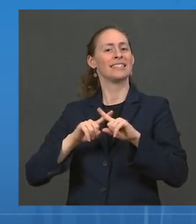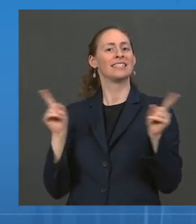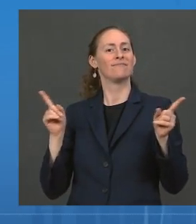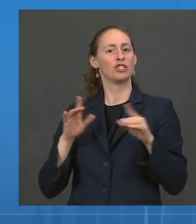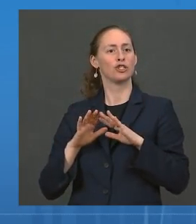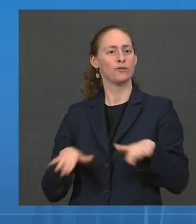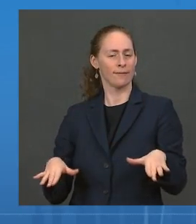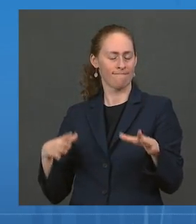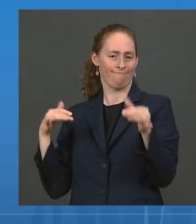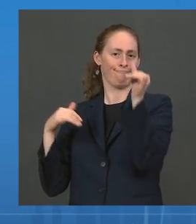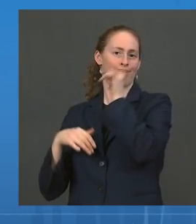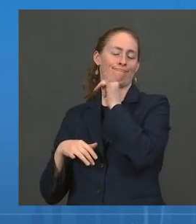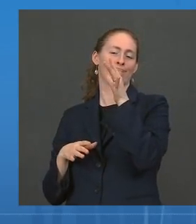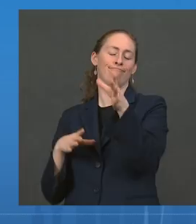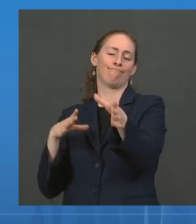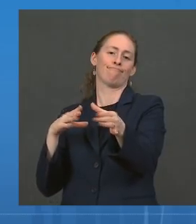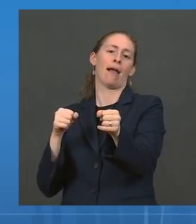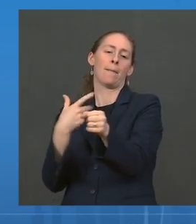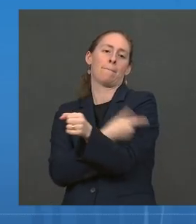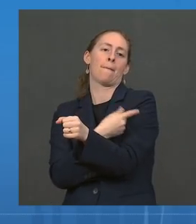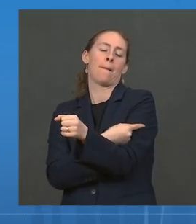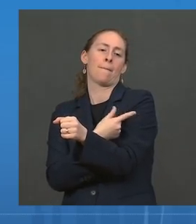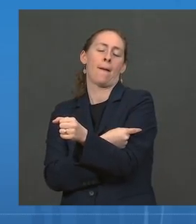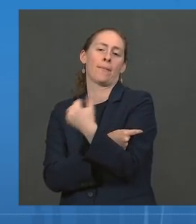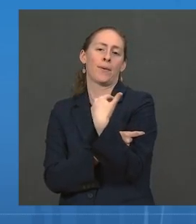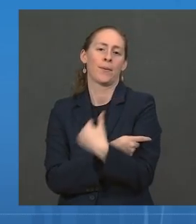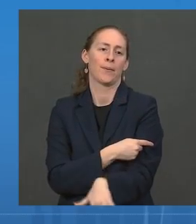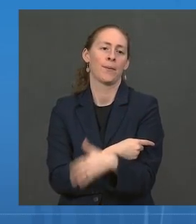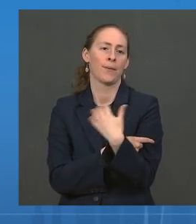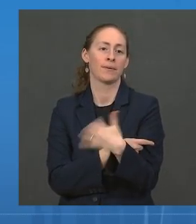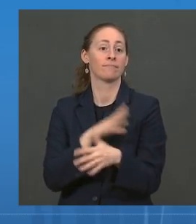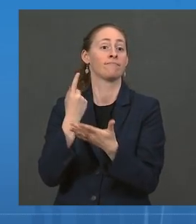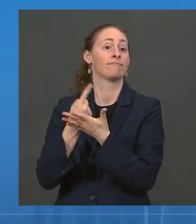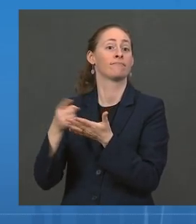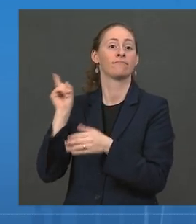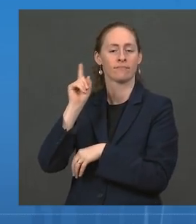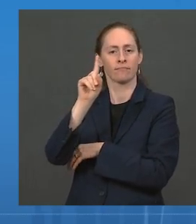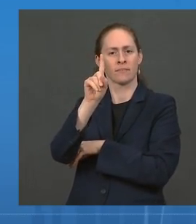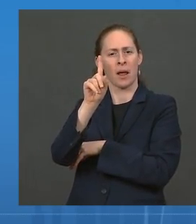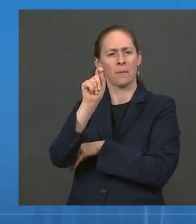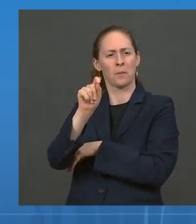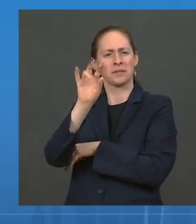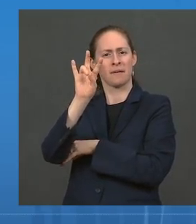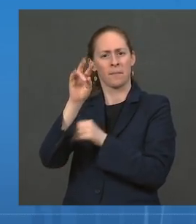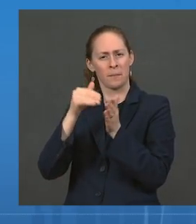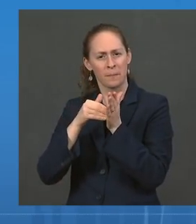In the last week, 1.7 million kids got vaccinated -- double the prior week.